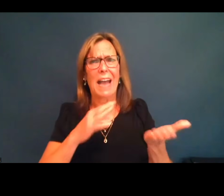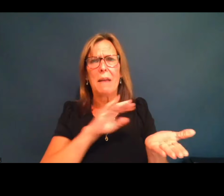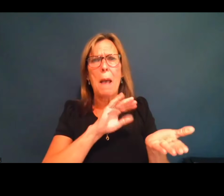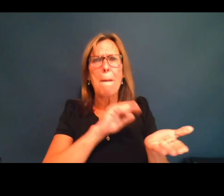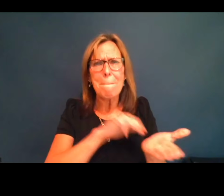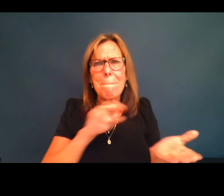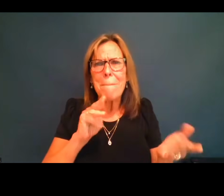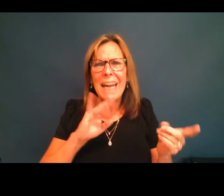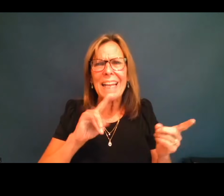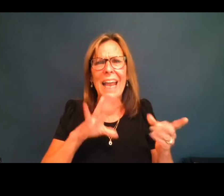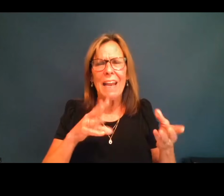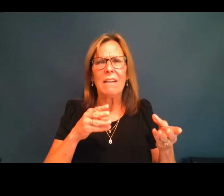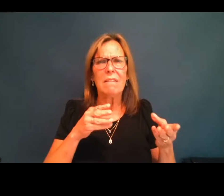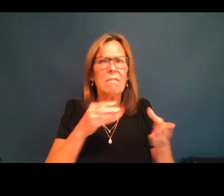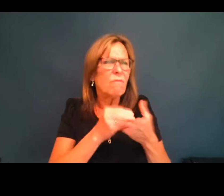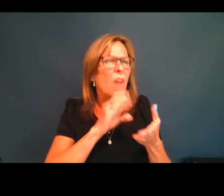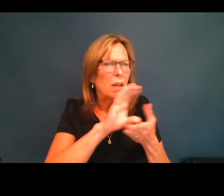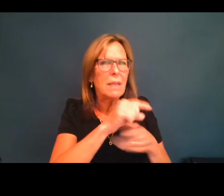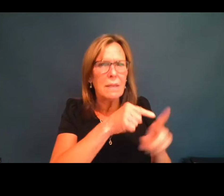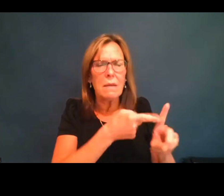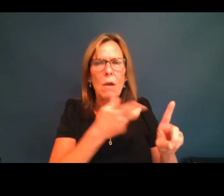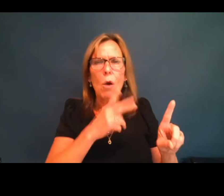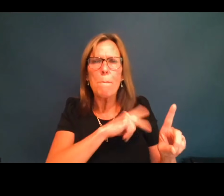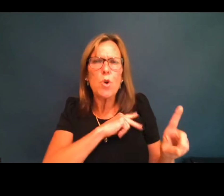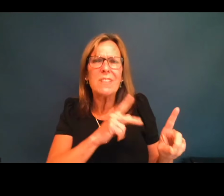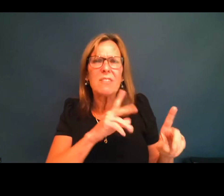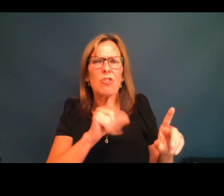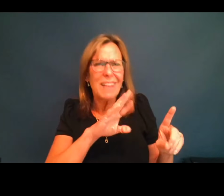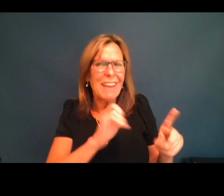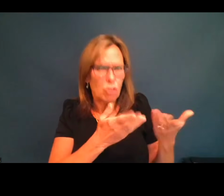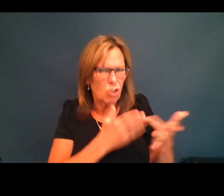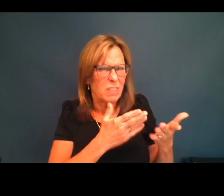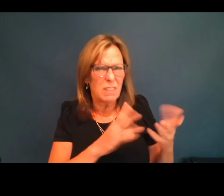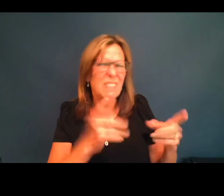applicability? » JOHN HERRION: So we don't